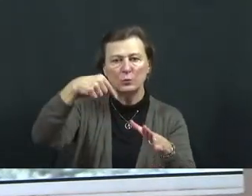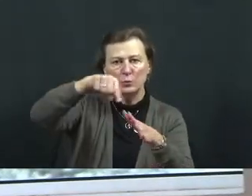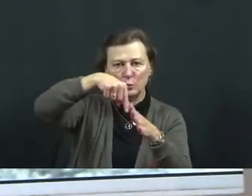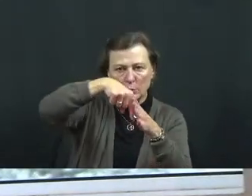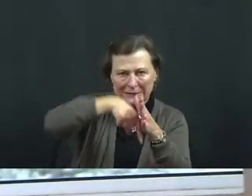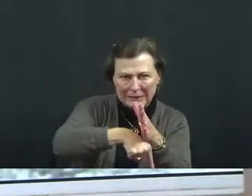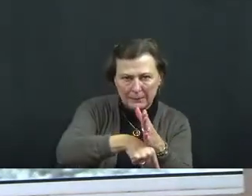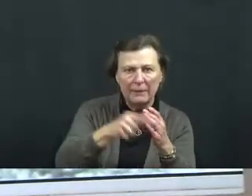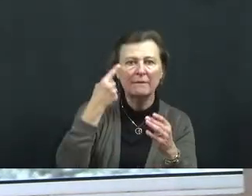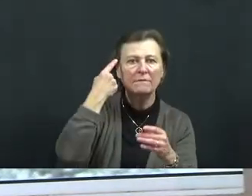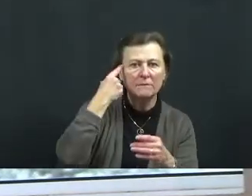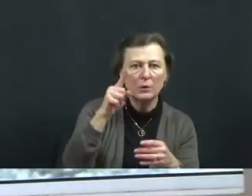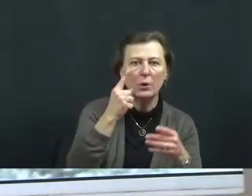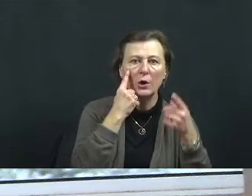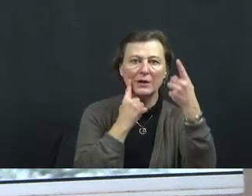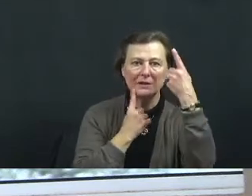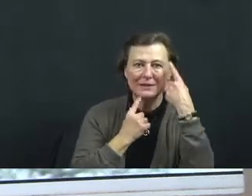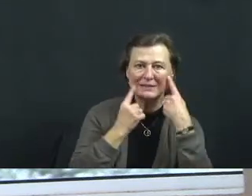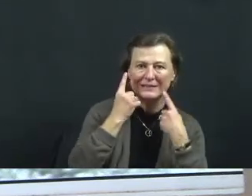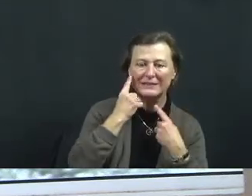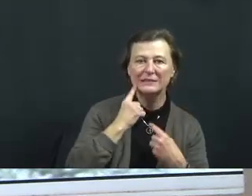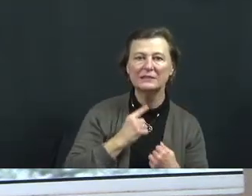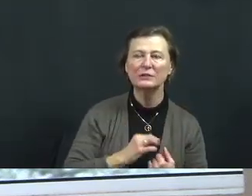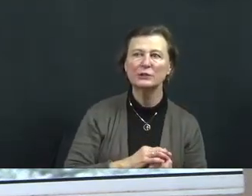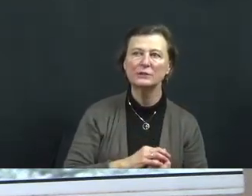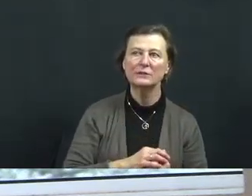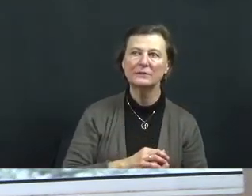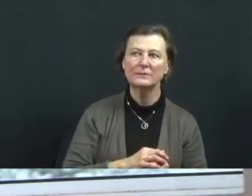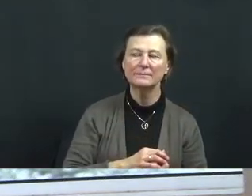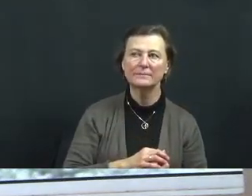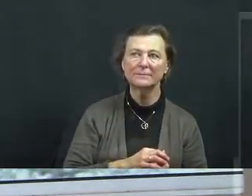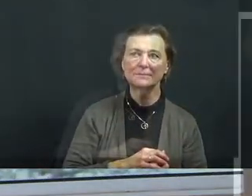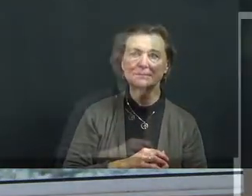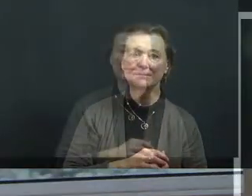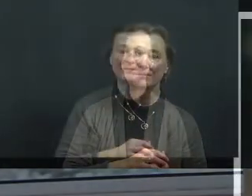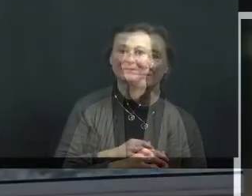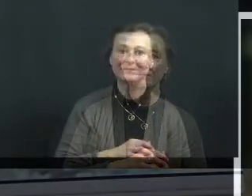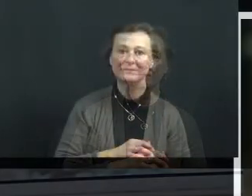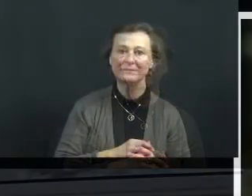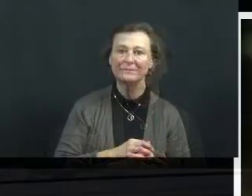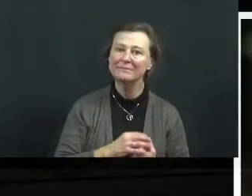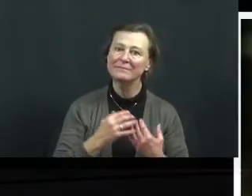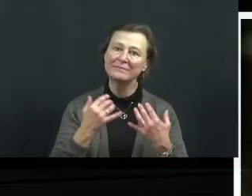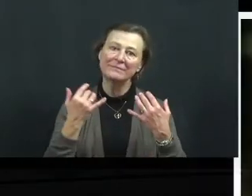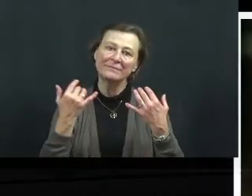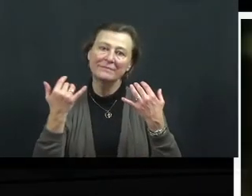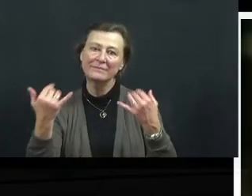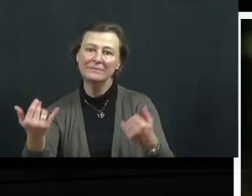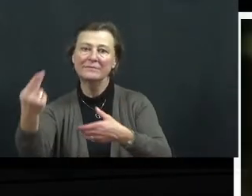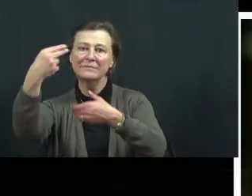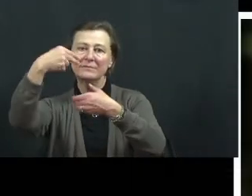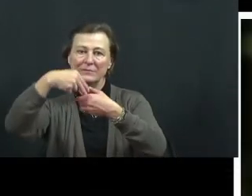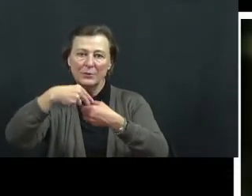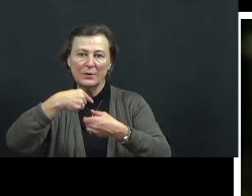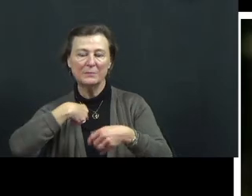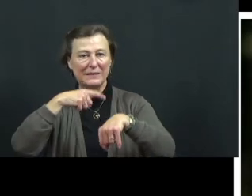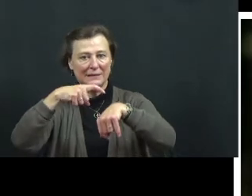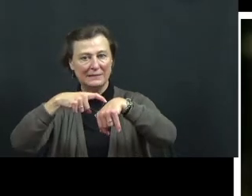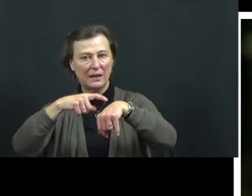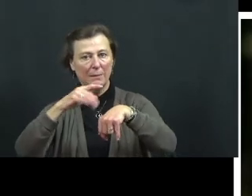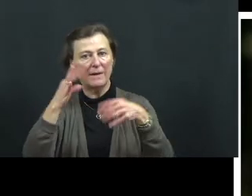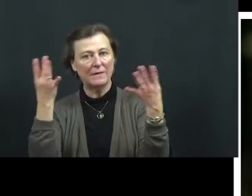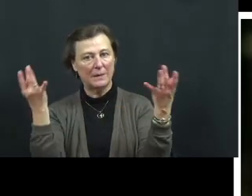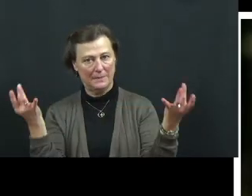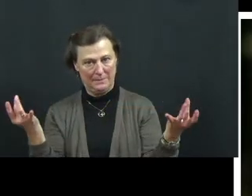Would you join me in a period of meditation?